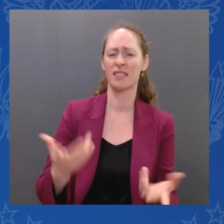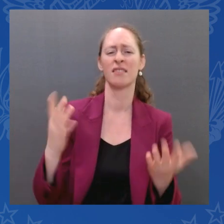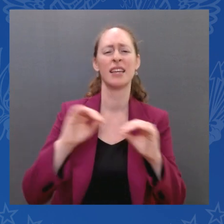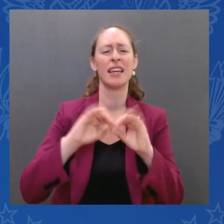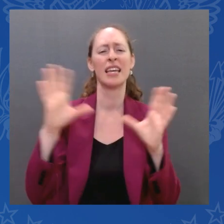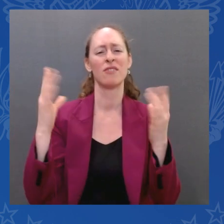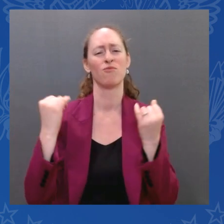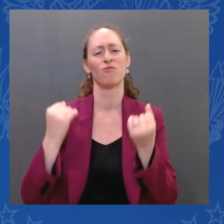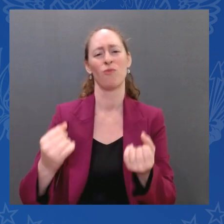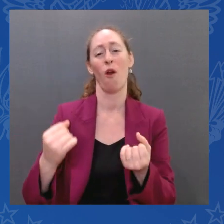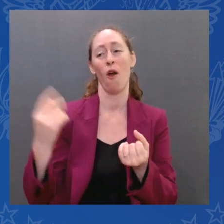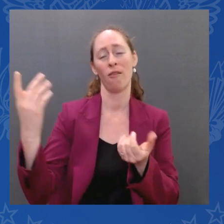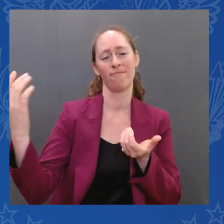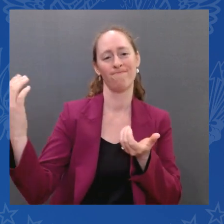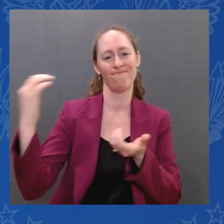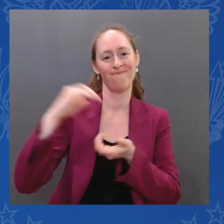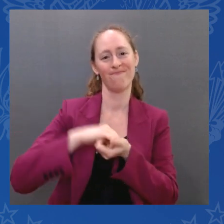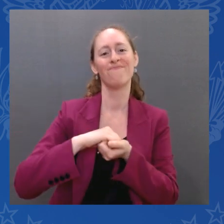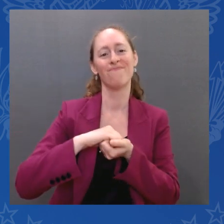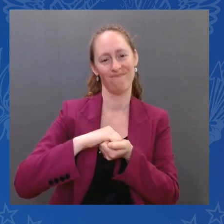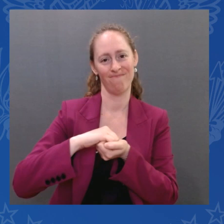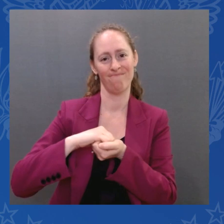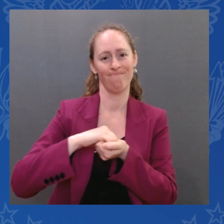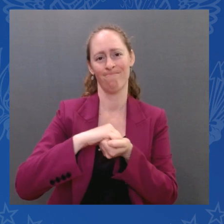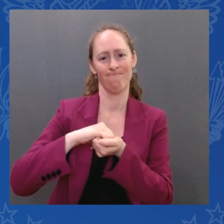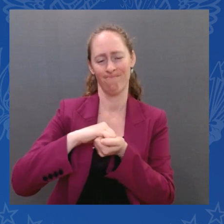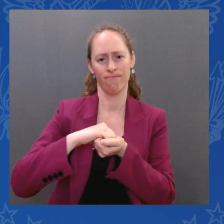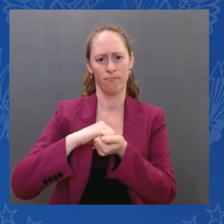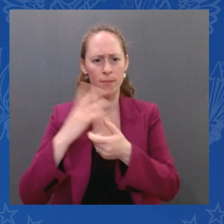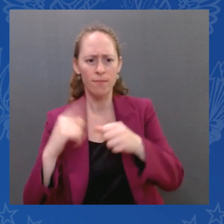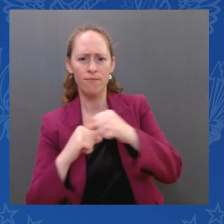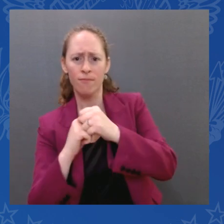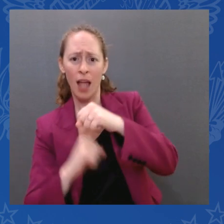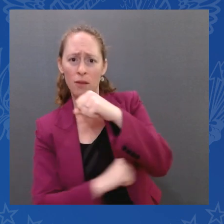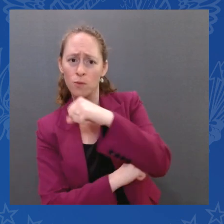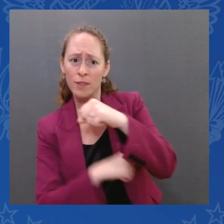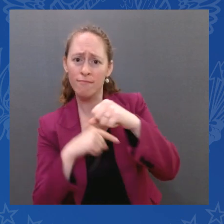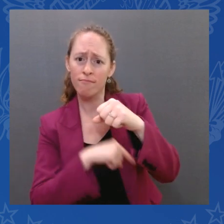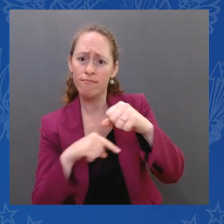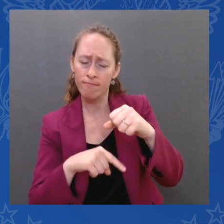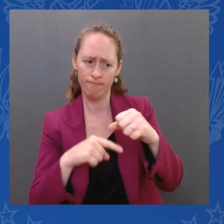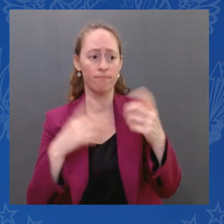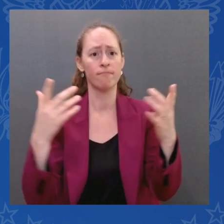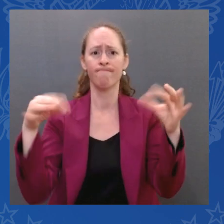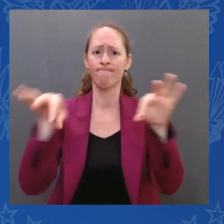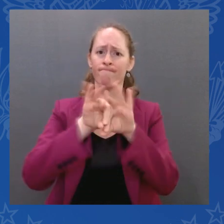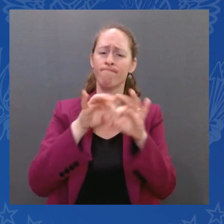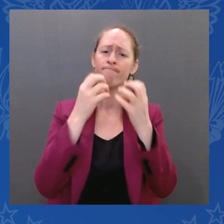to democracy, justice and freedom, tolerance, security and peace.